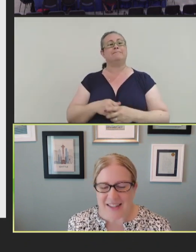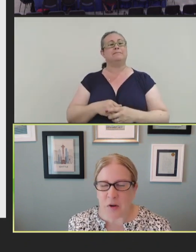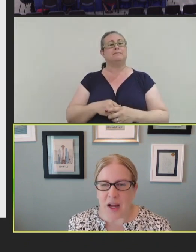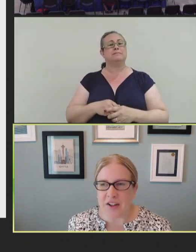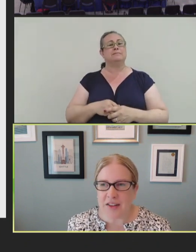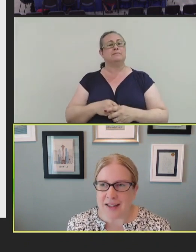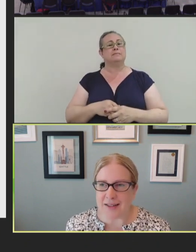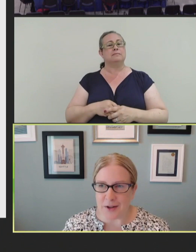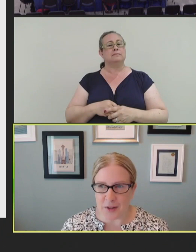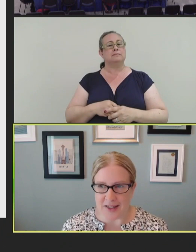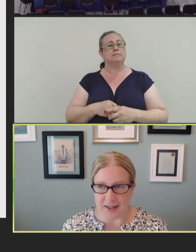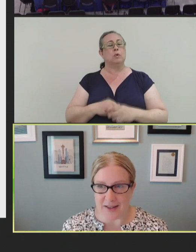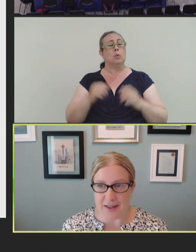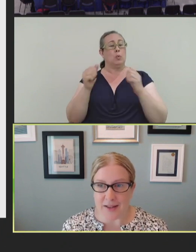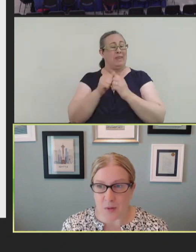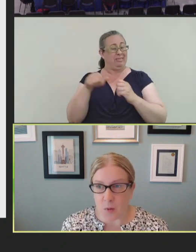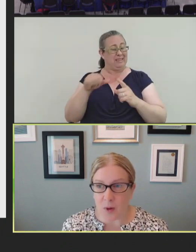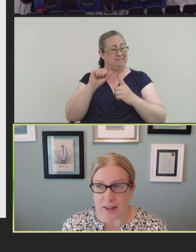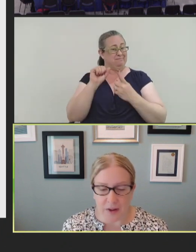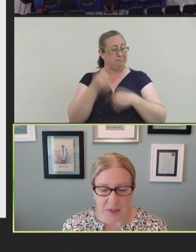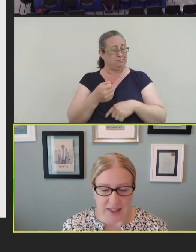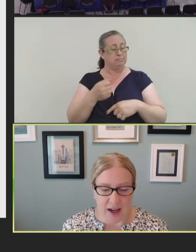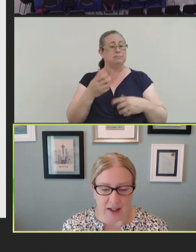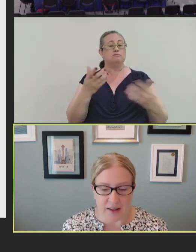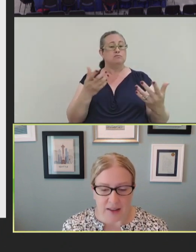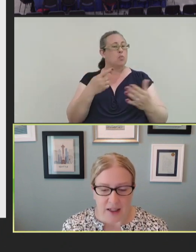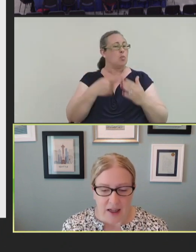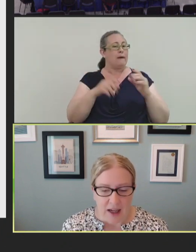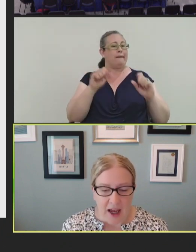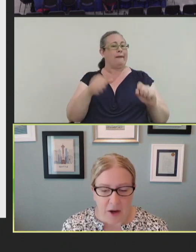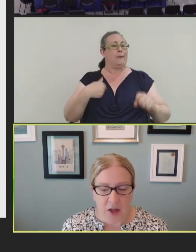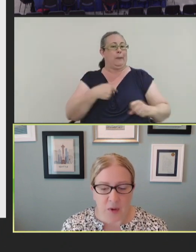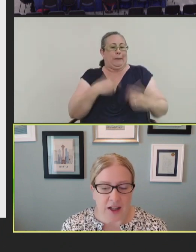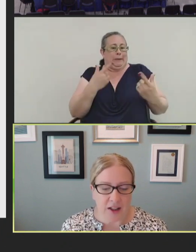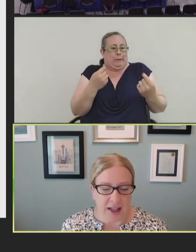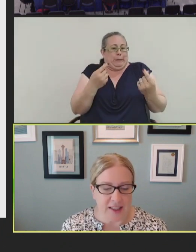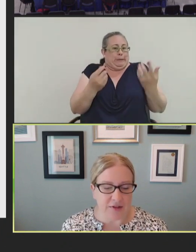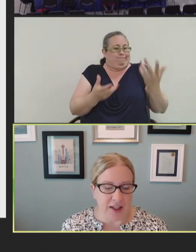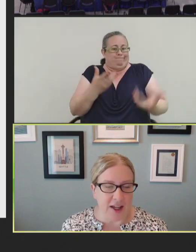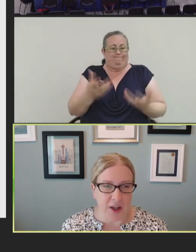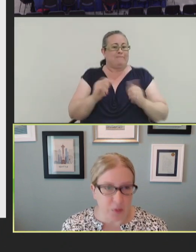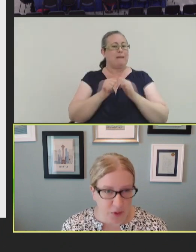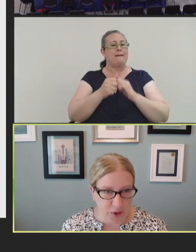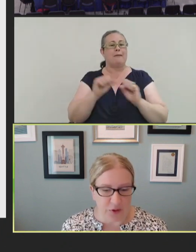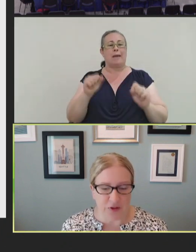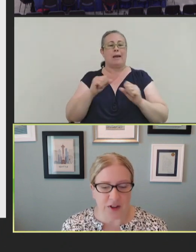So, under these circumstances, what can be done? How can we collectively improve